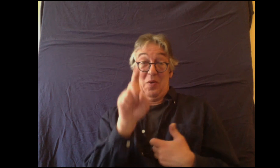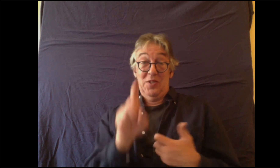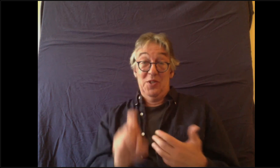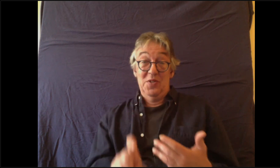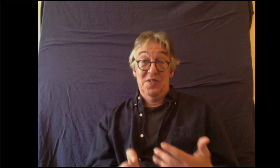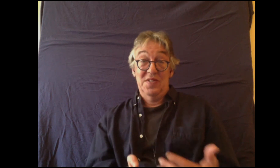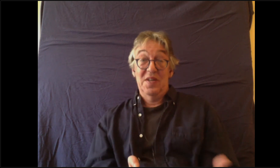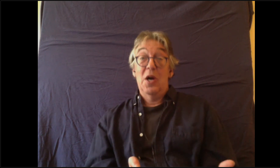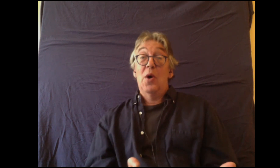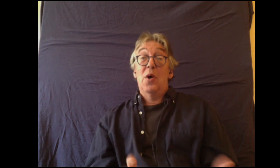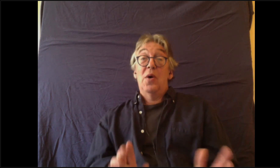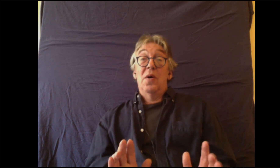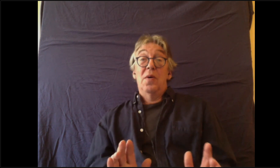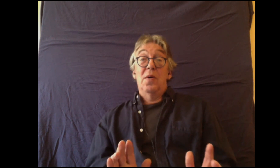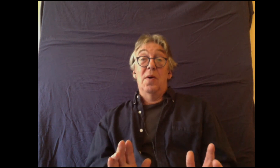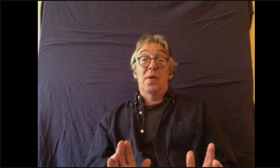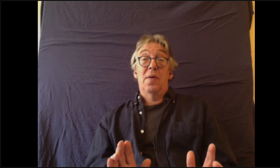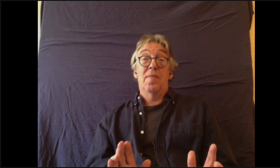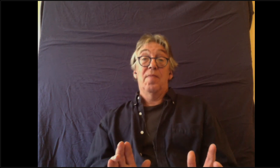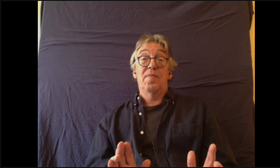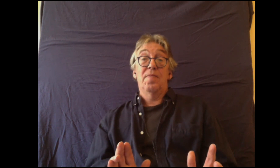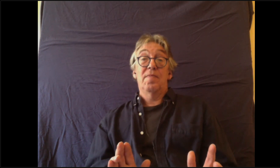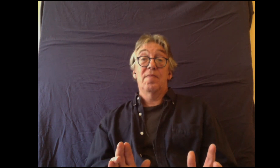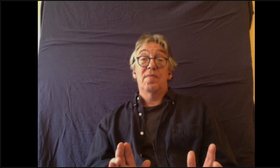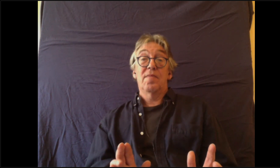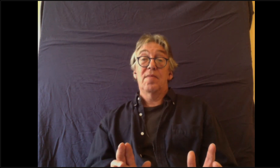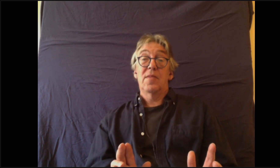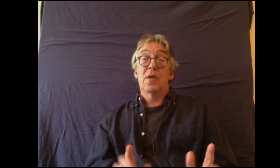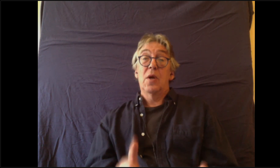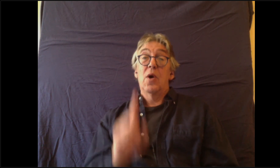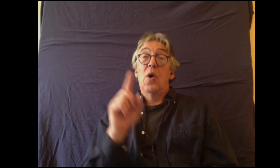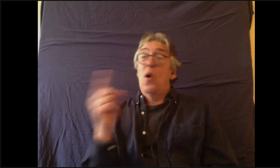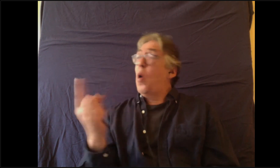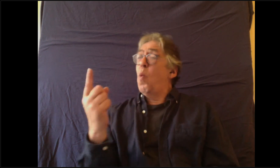I just need to do a clarification. Someone asked me to clarify.